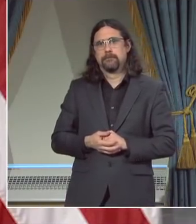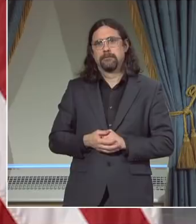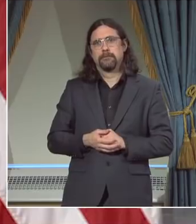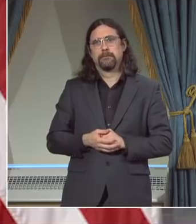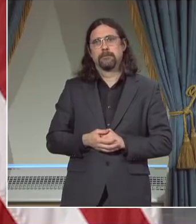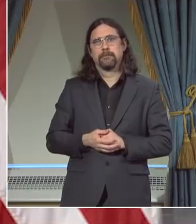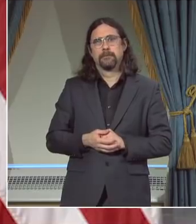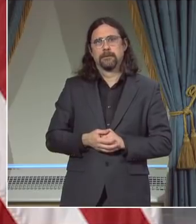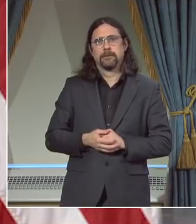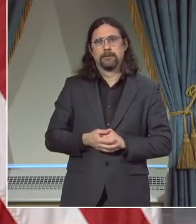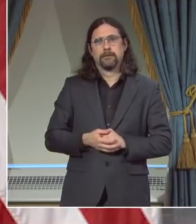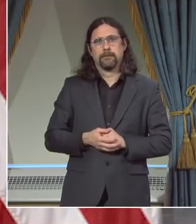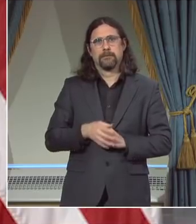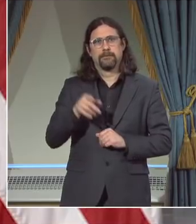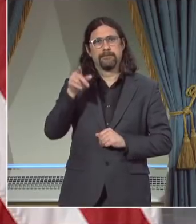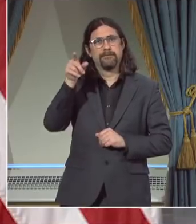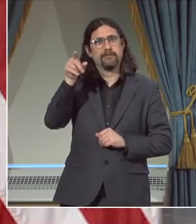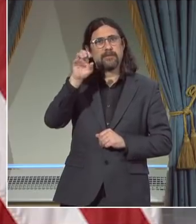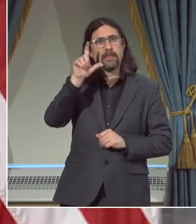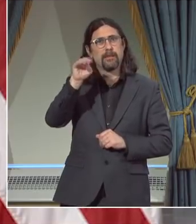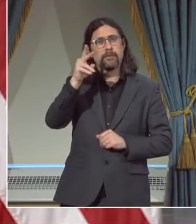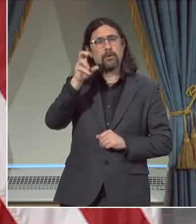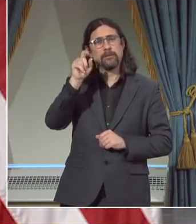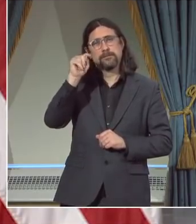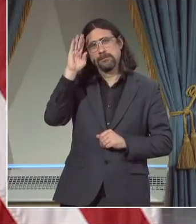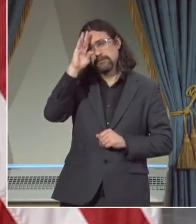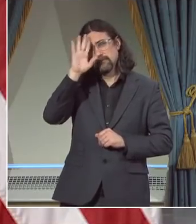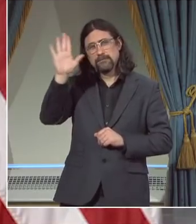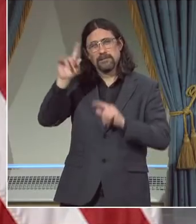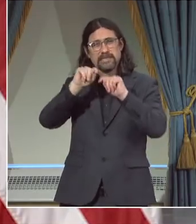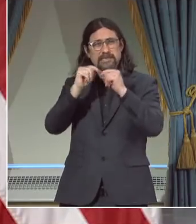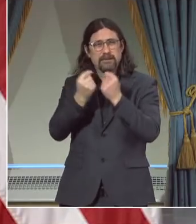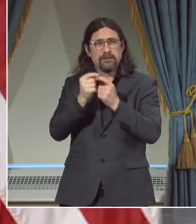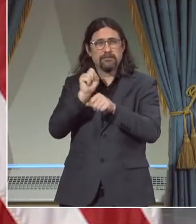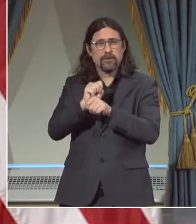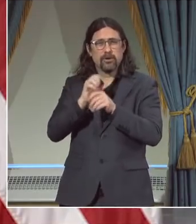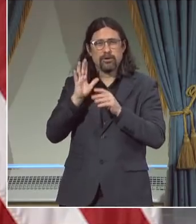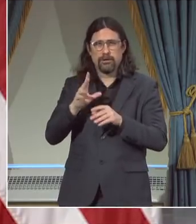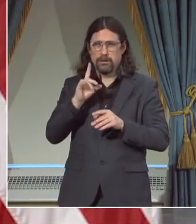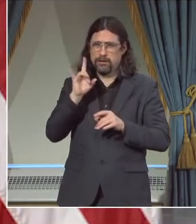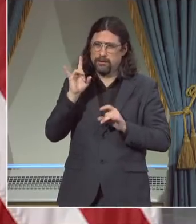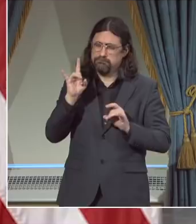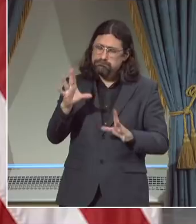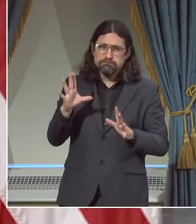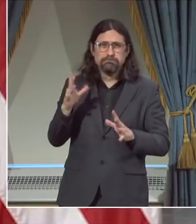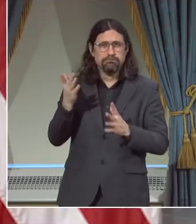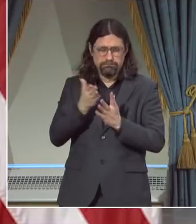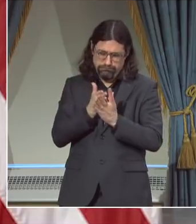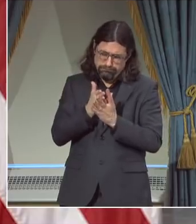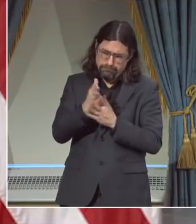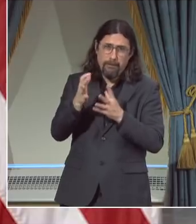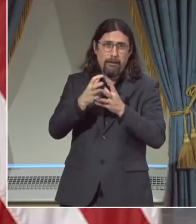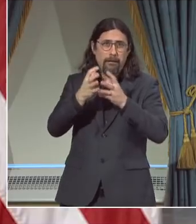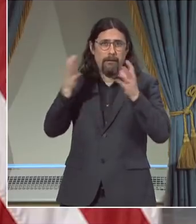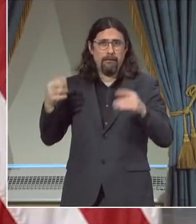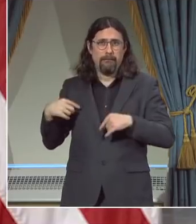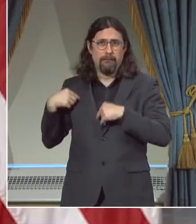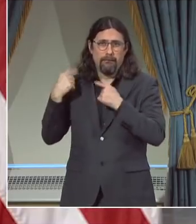TALK ABOUT ELM HURST. THE TEAM HAS GONE THROUGH SO MUCH IN THE LAST FEW WEEKS. IT'S AN EXTRAORDINARILY